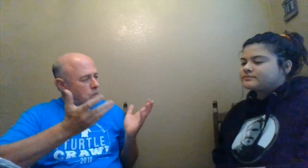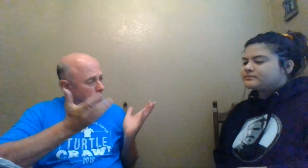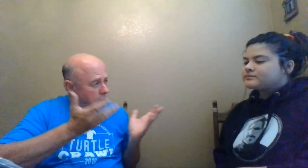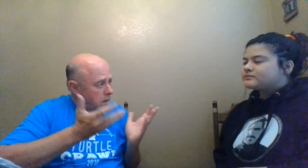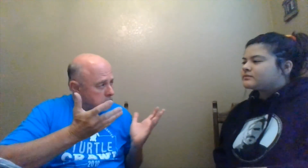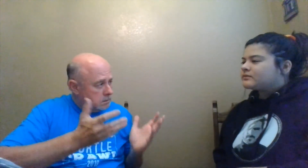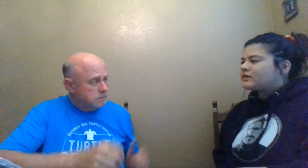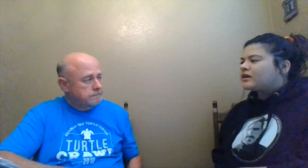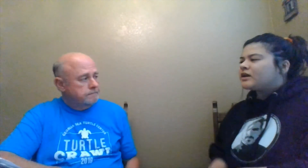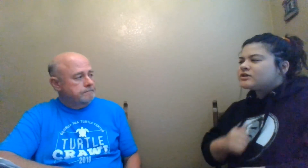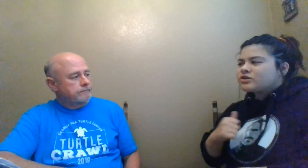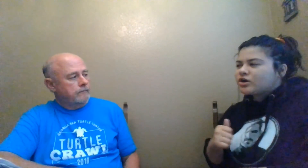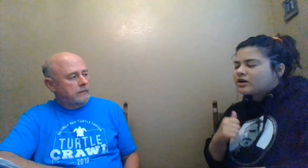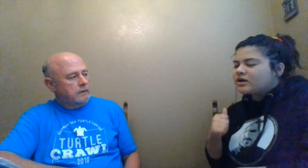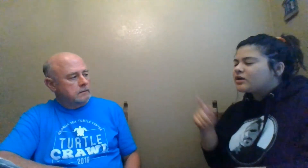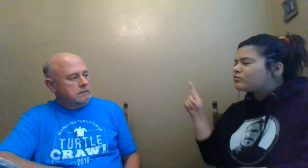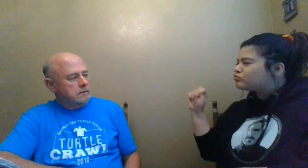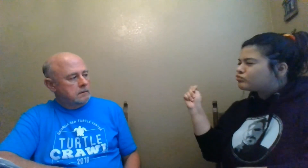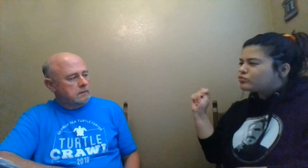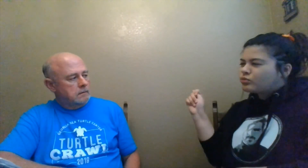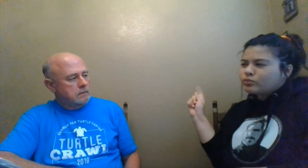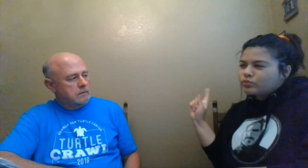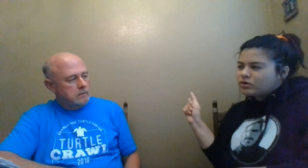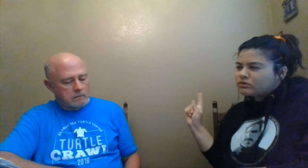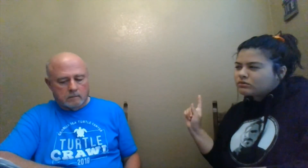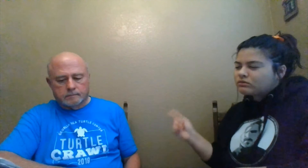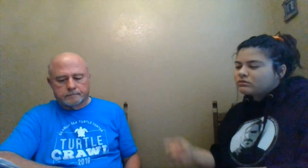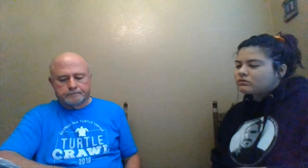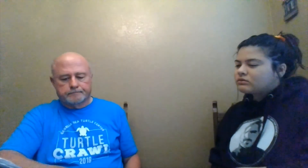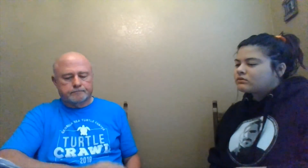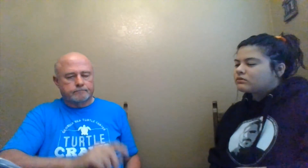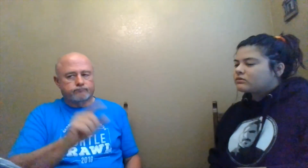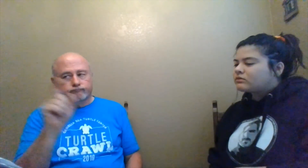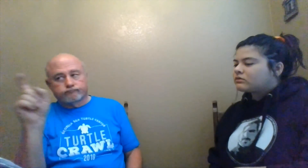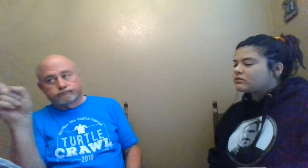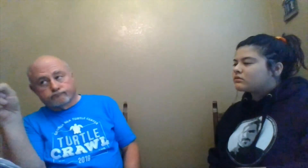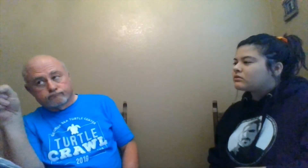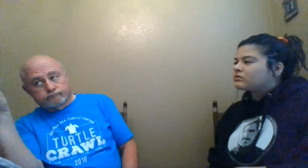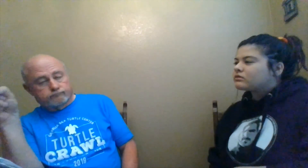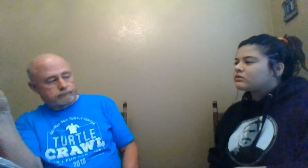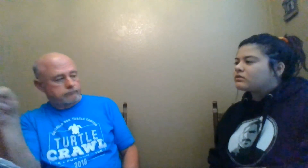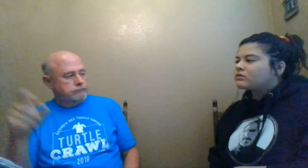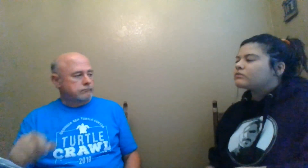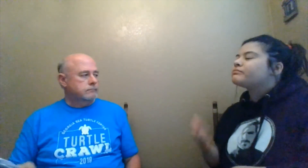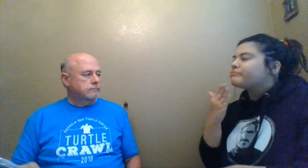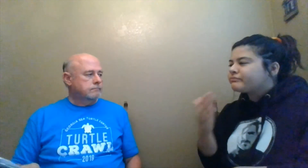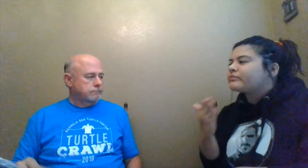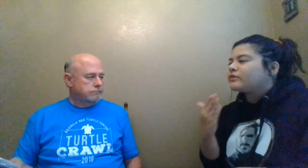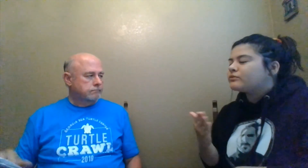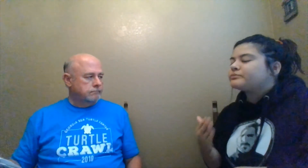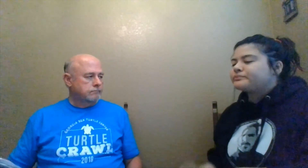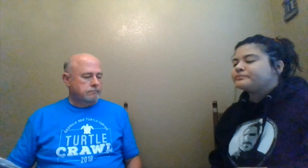What? Sorry! Where is the bathroom? Down there that way. Thank you!